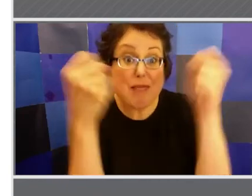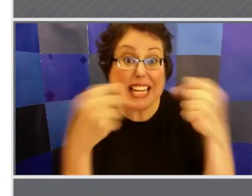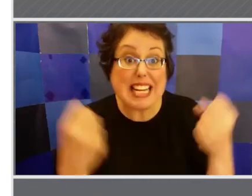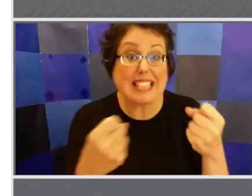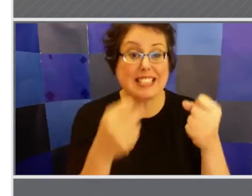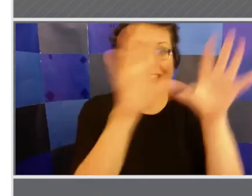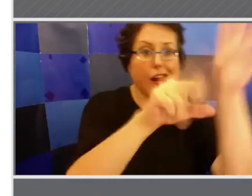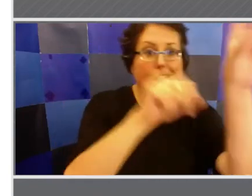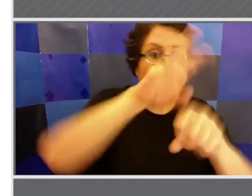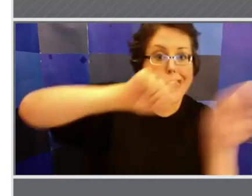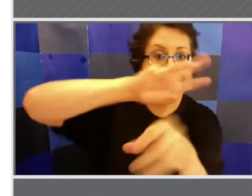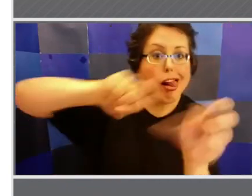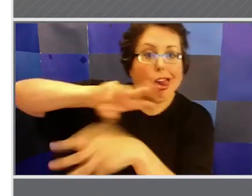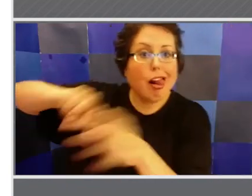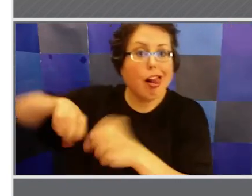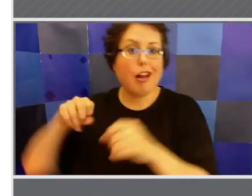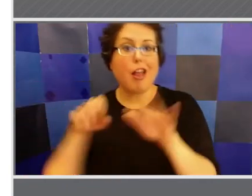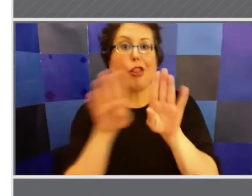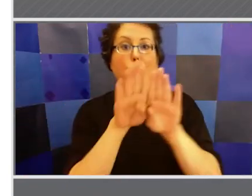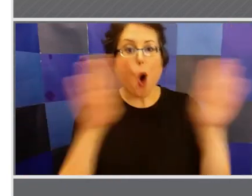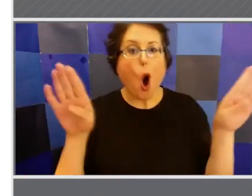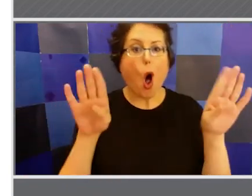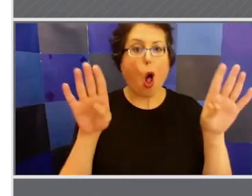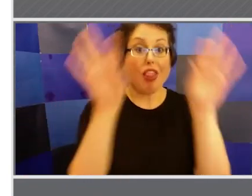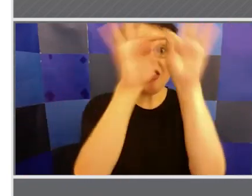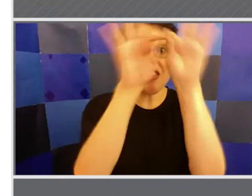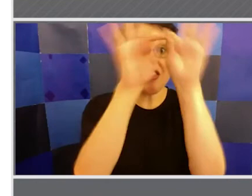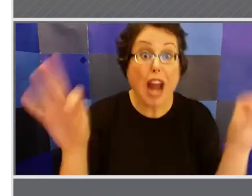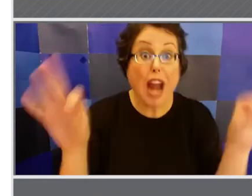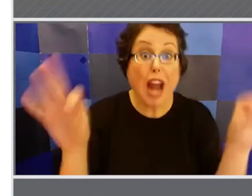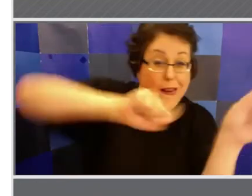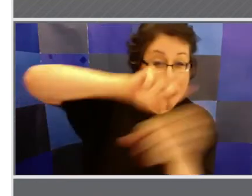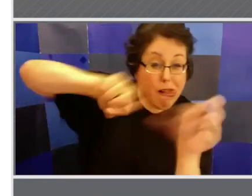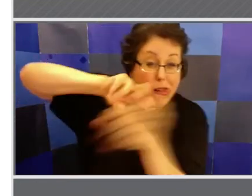enclosures get to the framing etc with the intention of keeping those elements